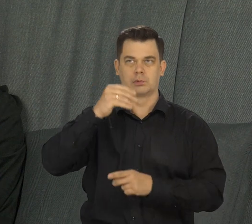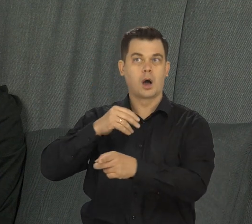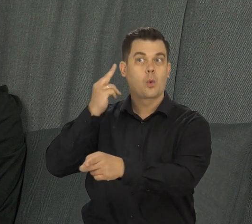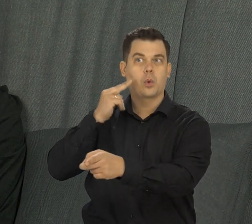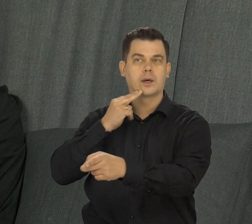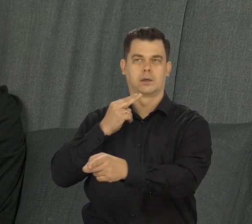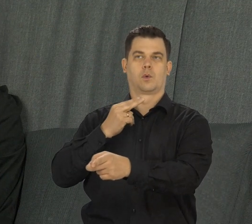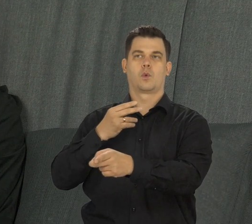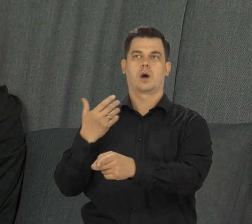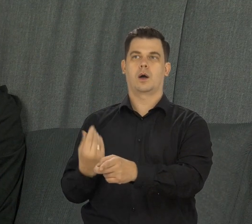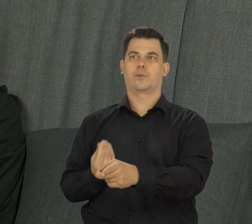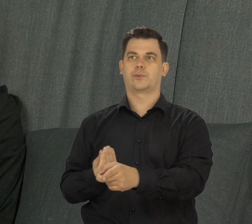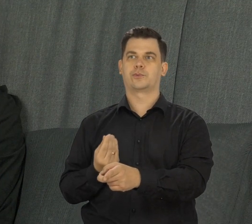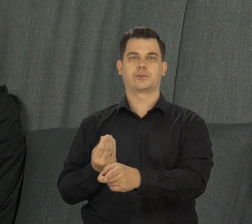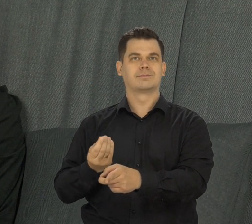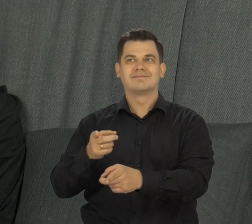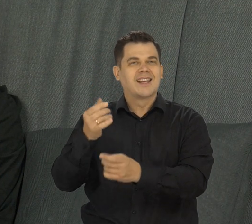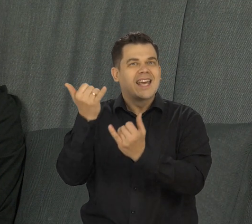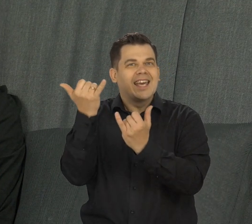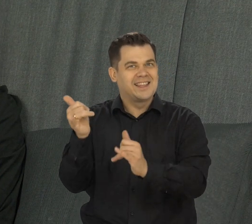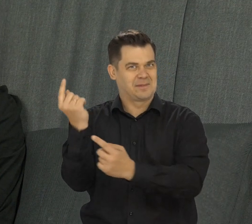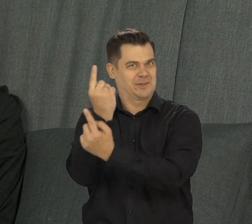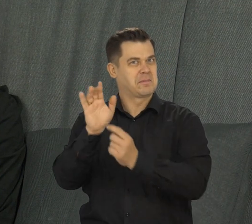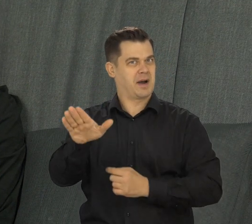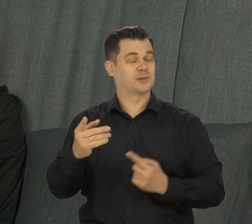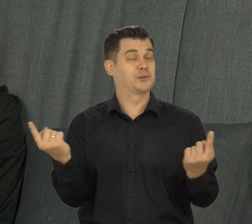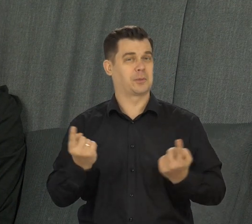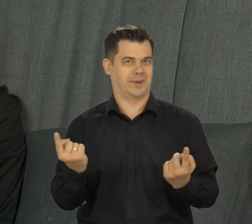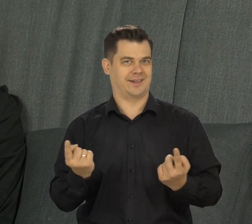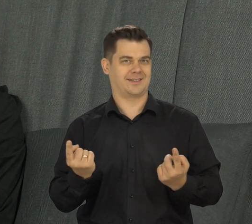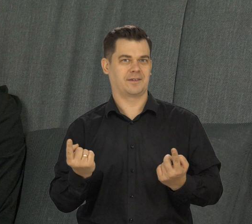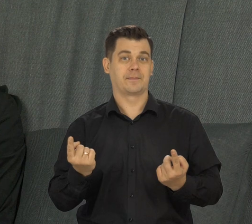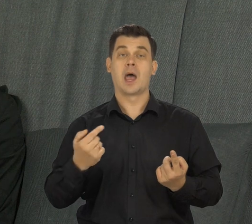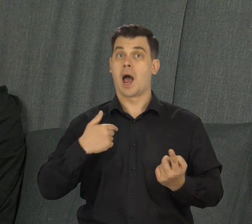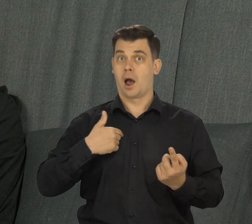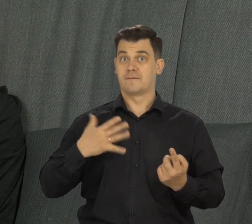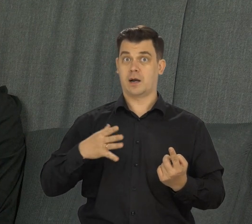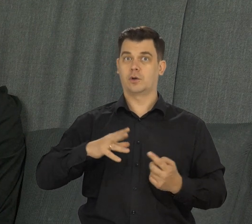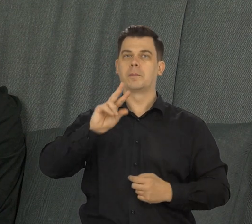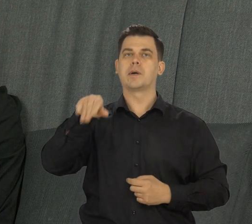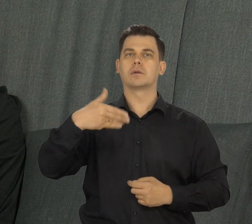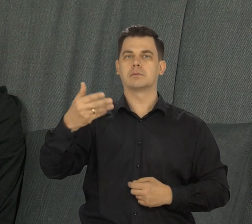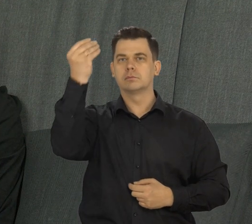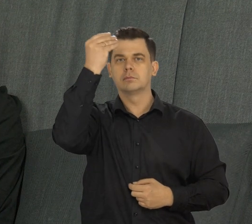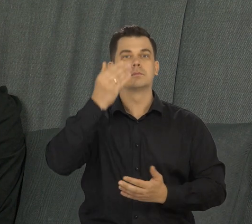To look at life From a completely different perspective. For me, the greatest value coming from learning sign language,